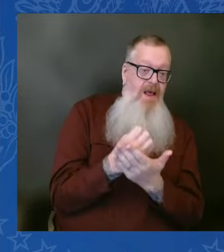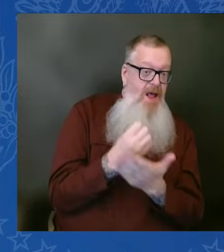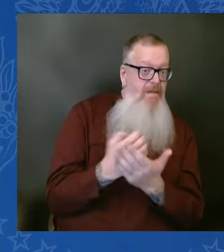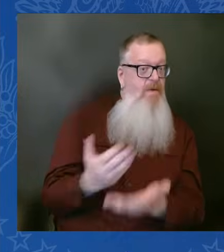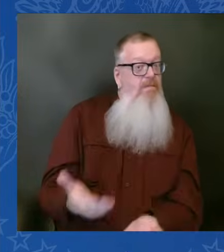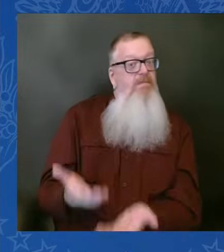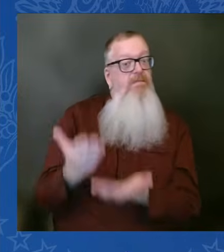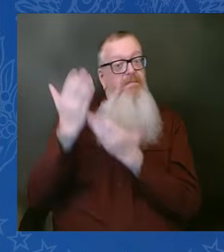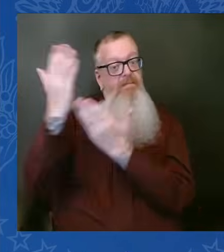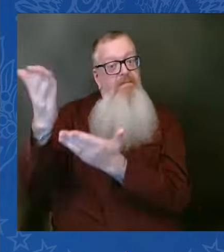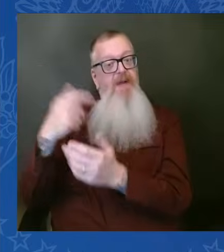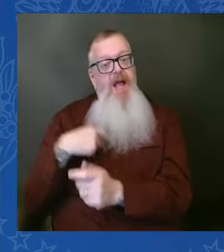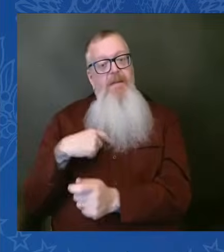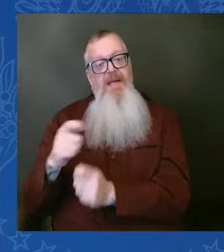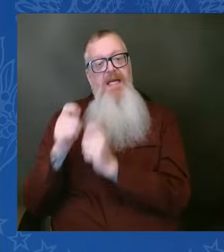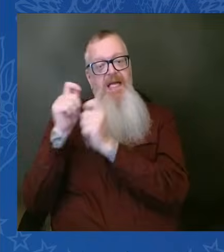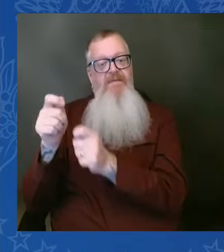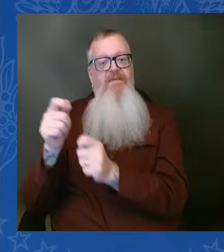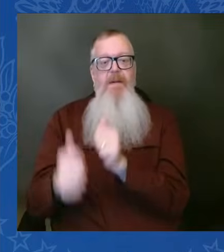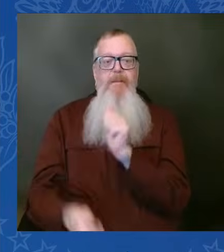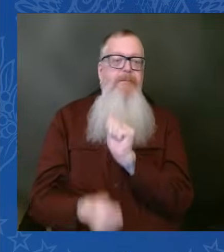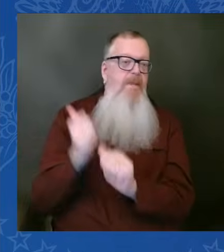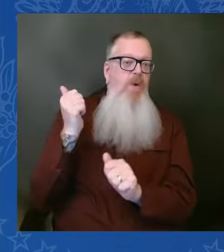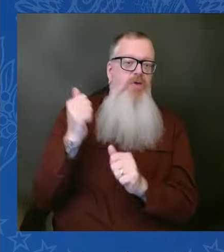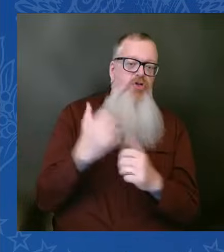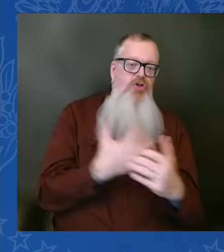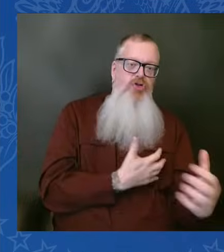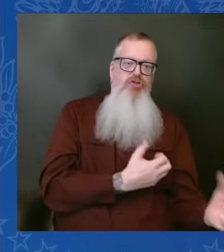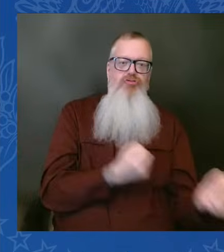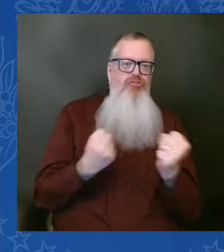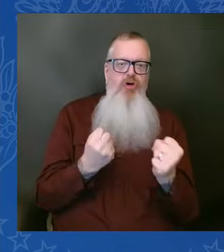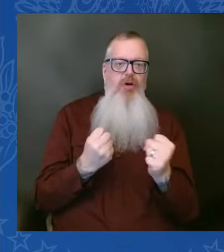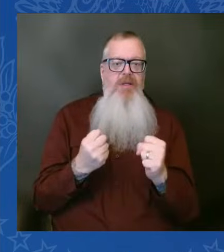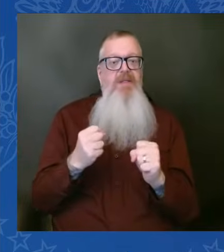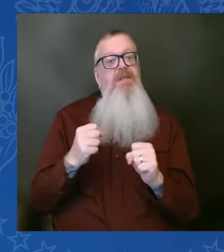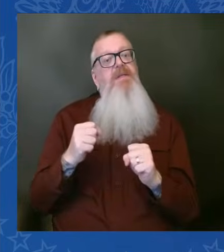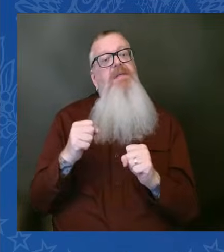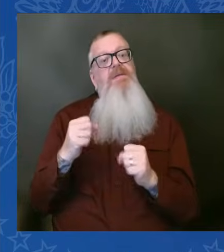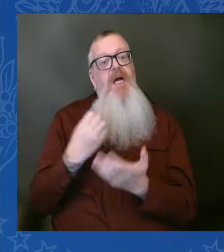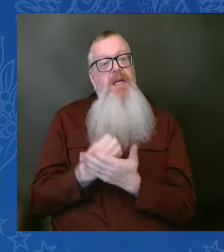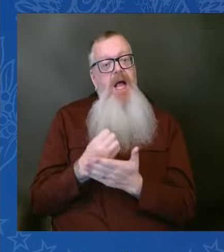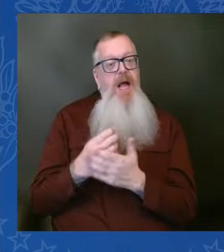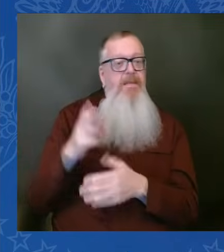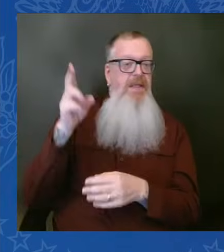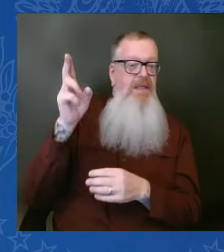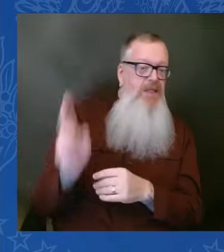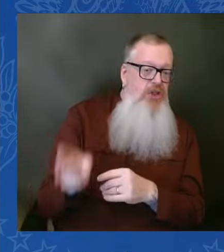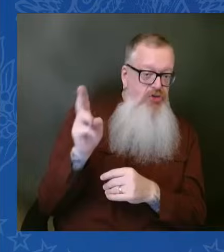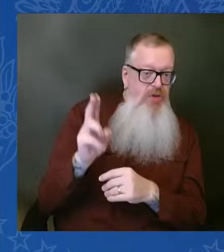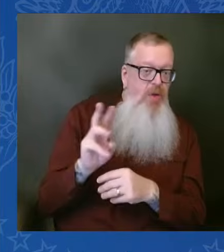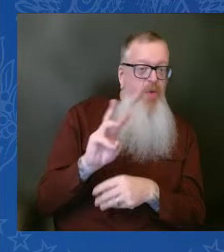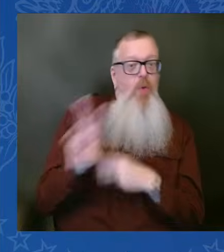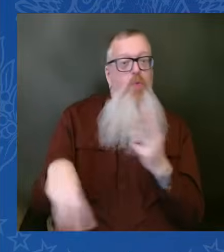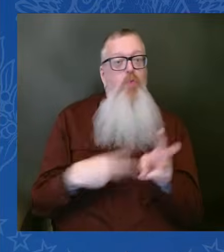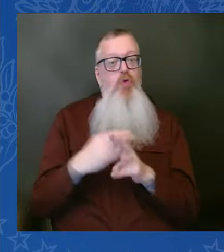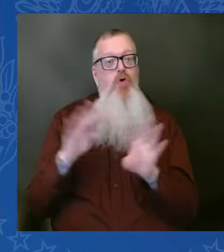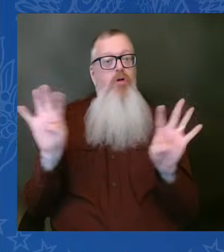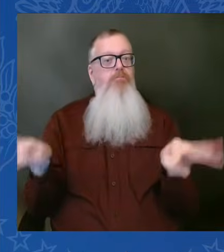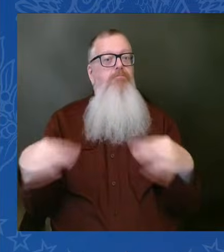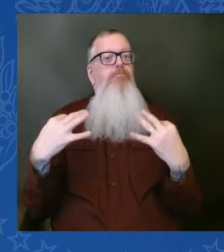in modern history, which is the envy of the world.” I’m going to say something outrageous. I know a fair amount about foreign policy.